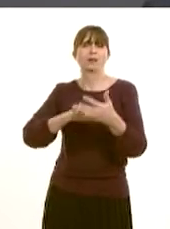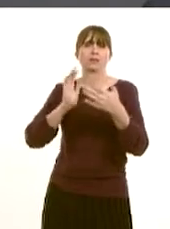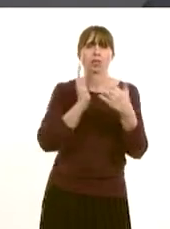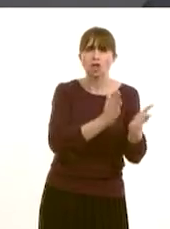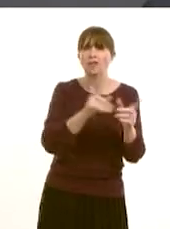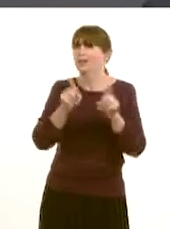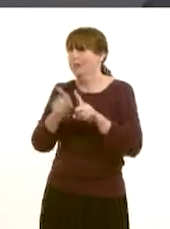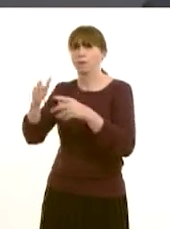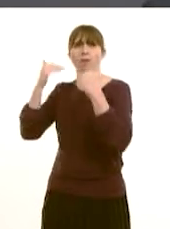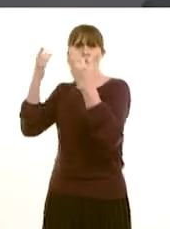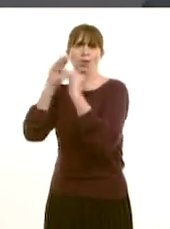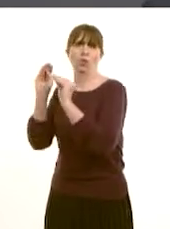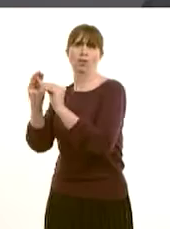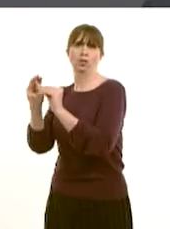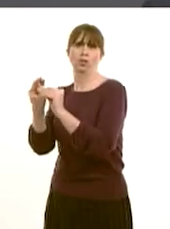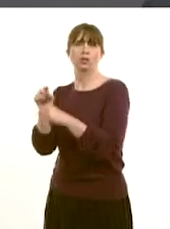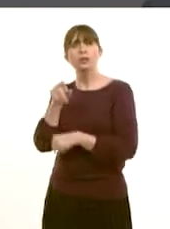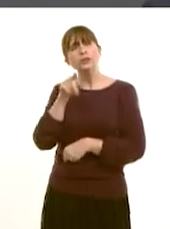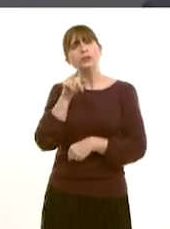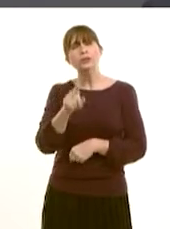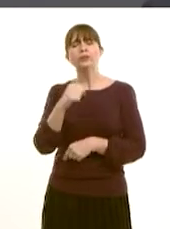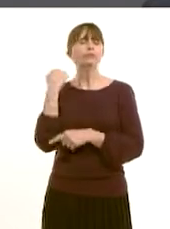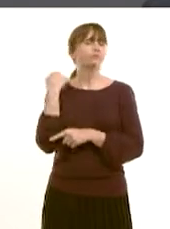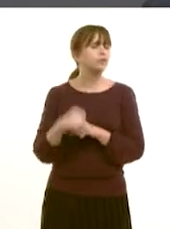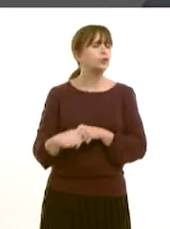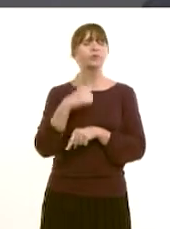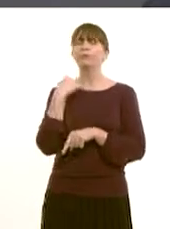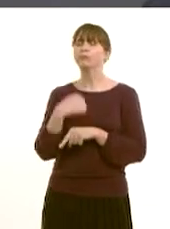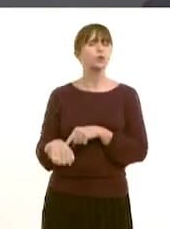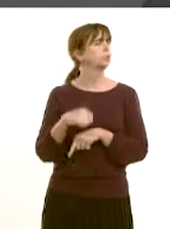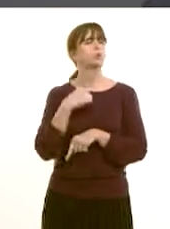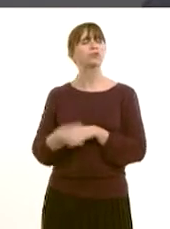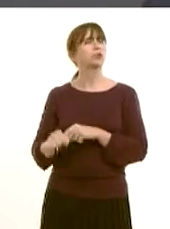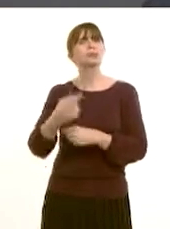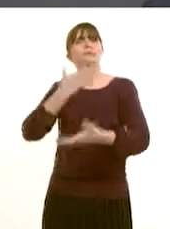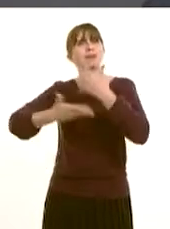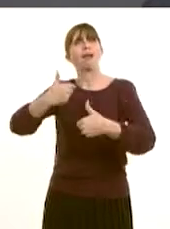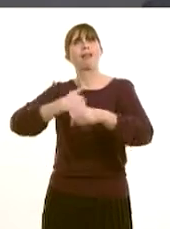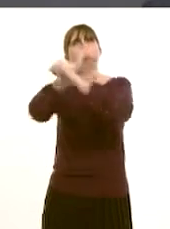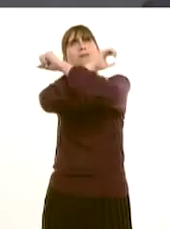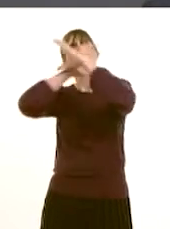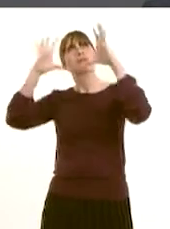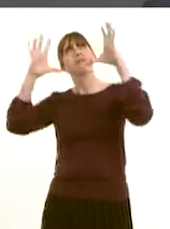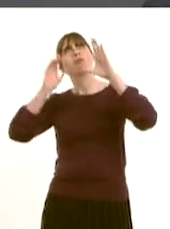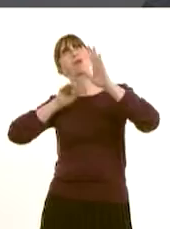You are consistently refusing to give us a vision for higher education in this country.